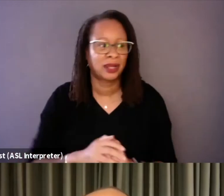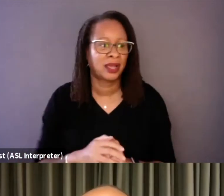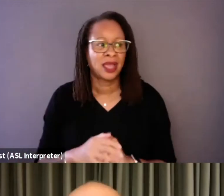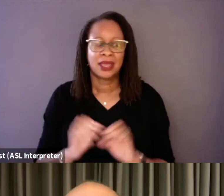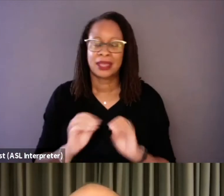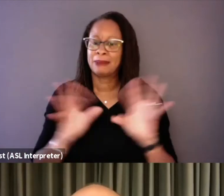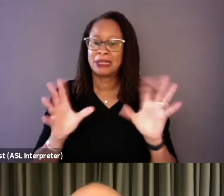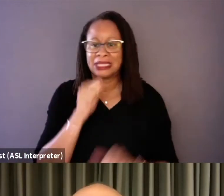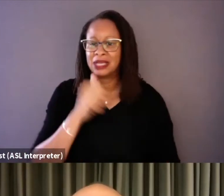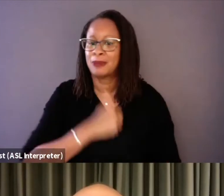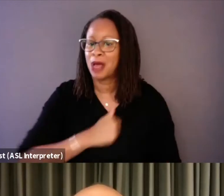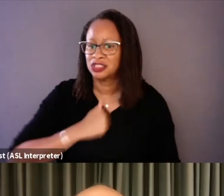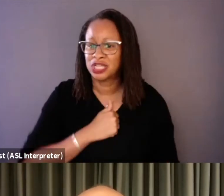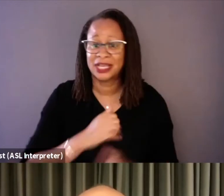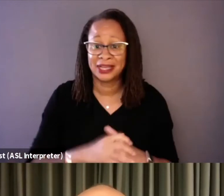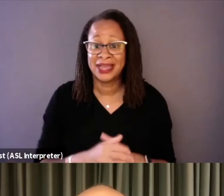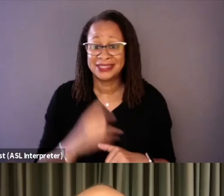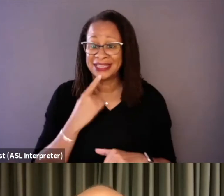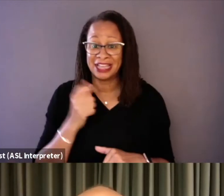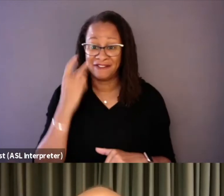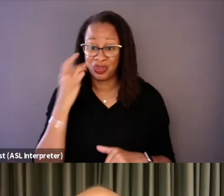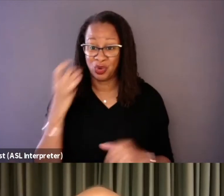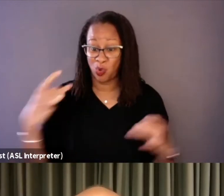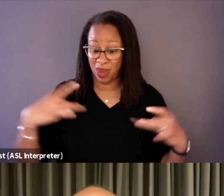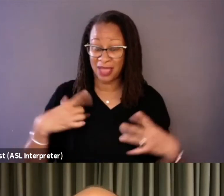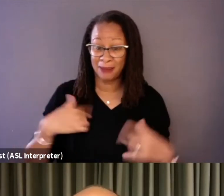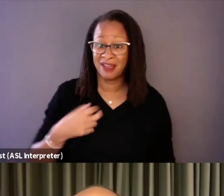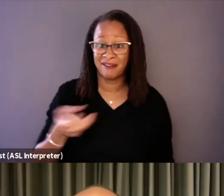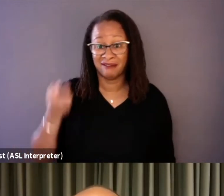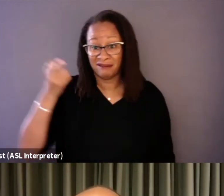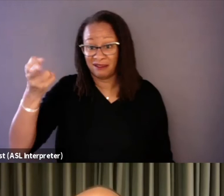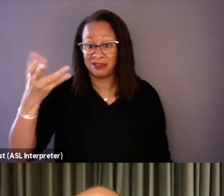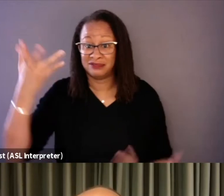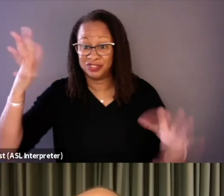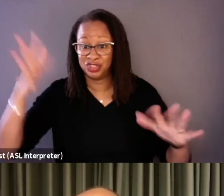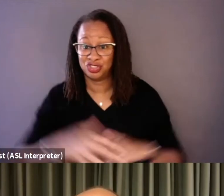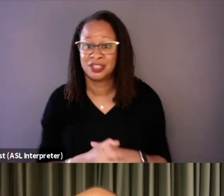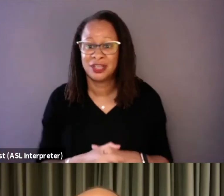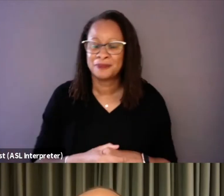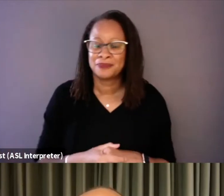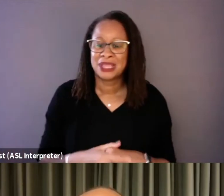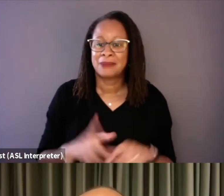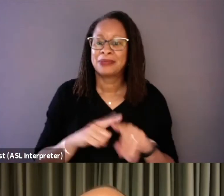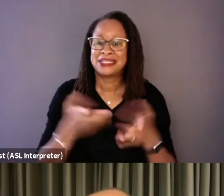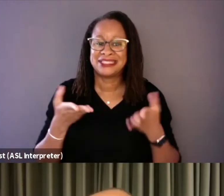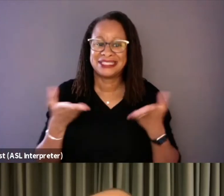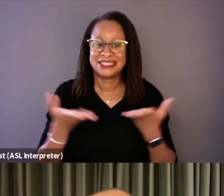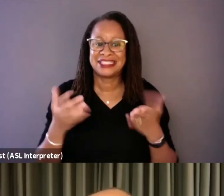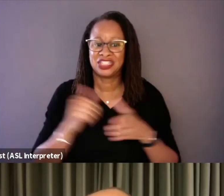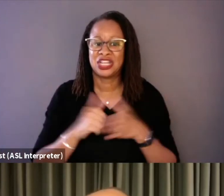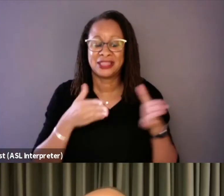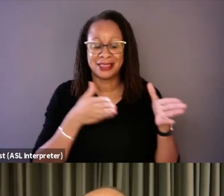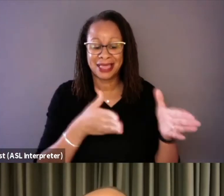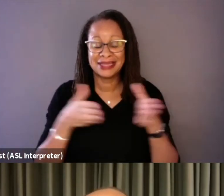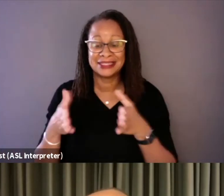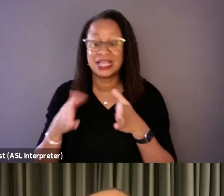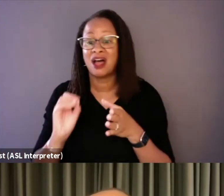But of course, Lil Nas X is existing within the lanes of commodification which I suppose